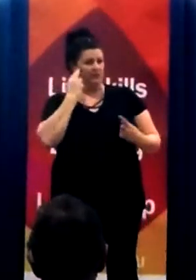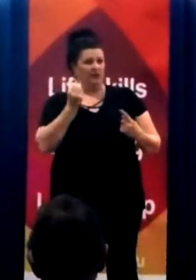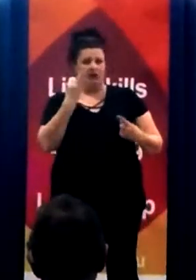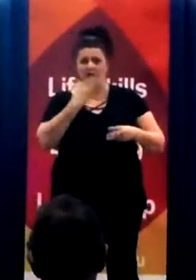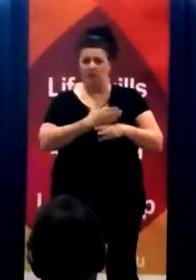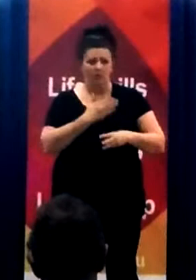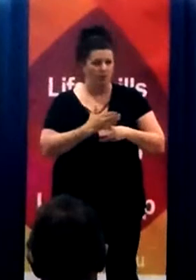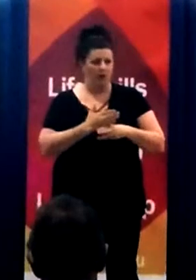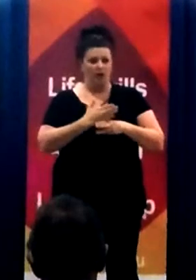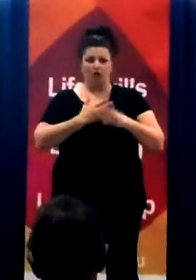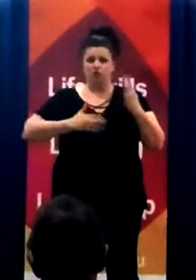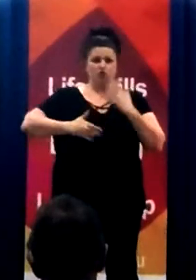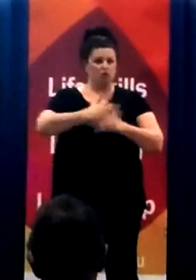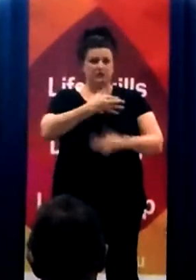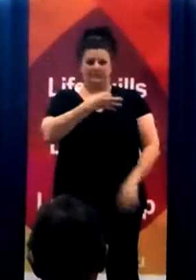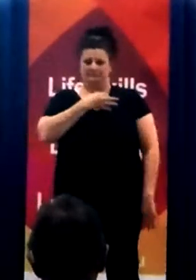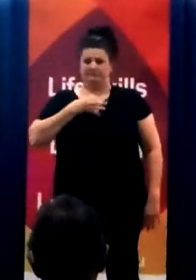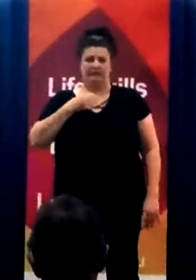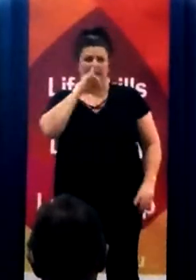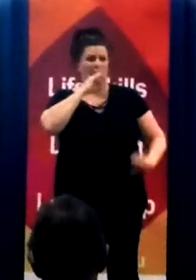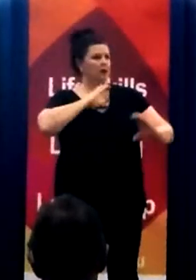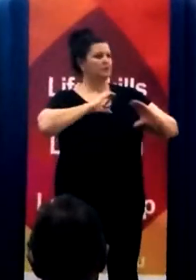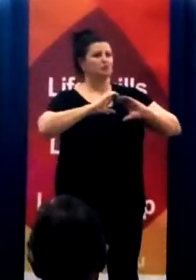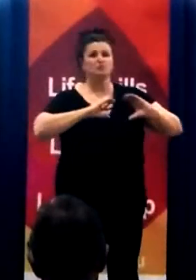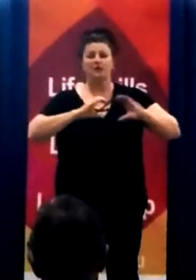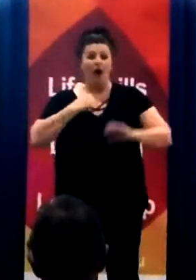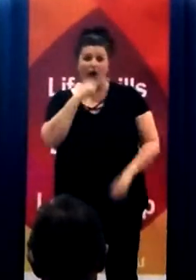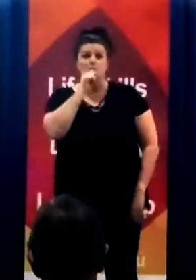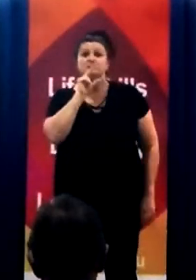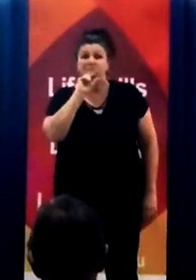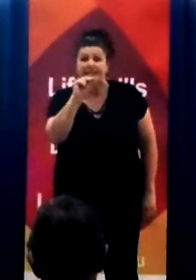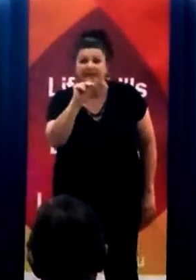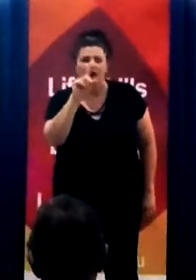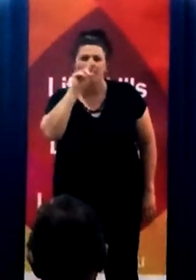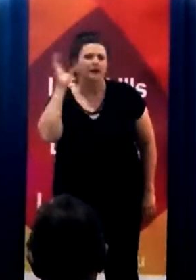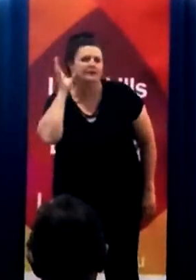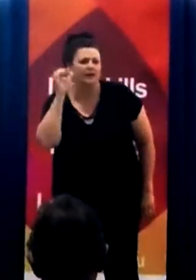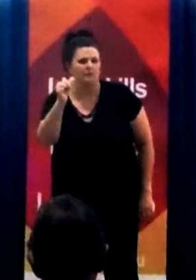isolated and unable to communicate. I could speak, but I couldn’t hear.